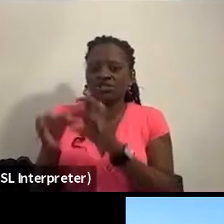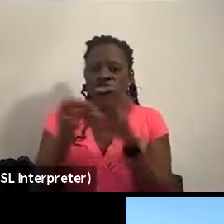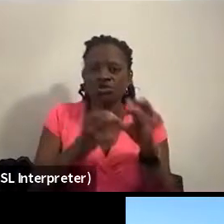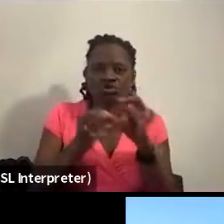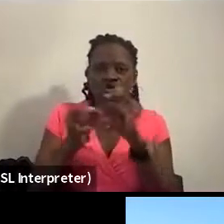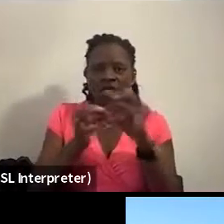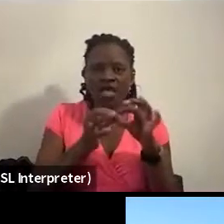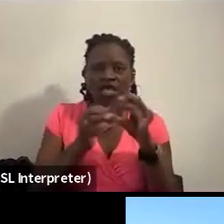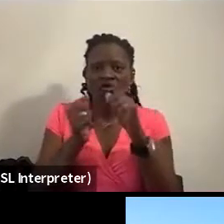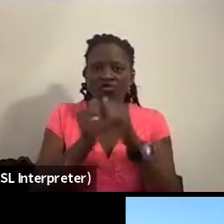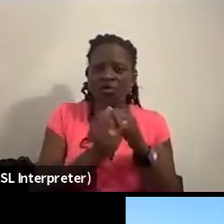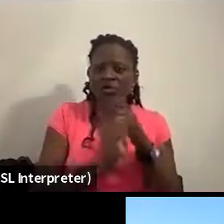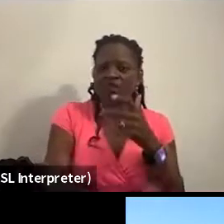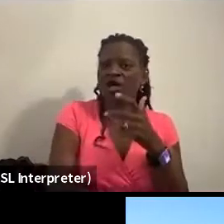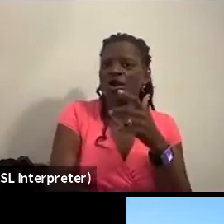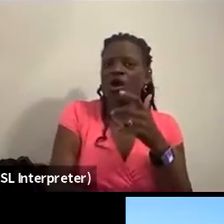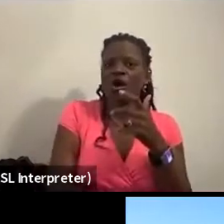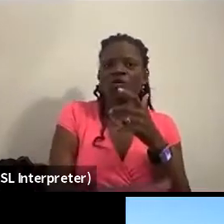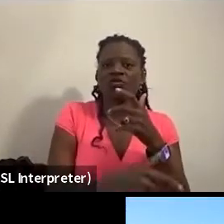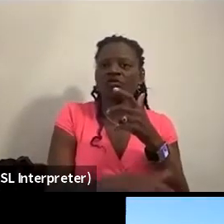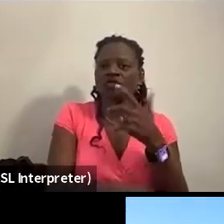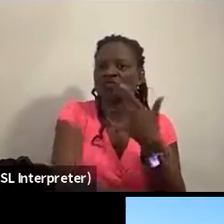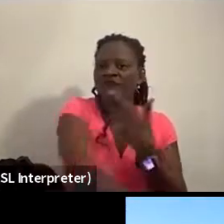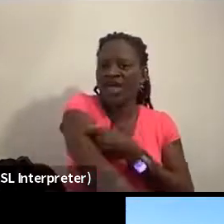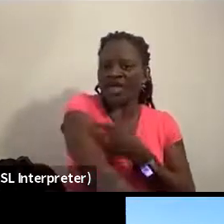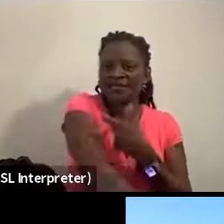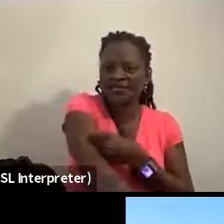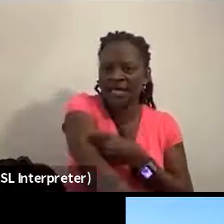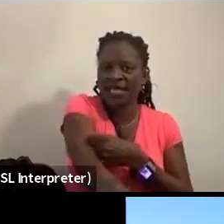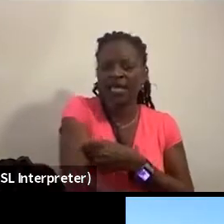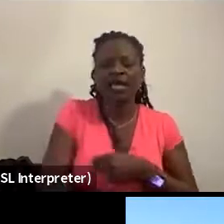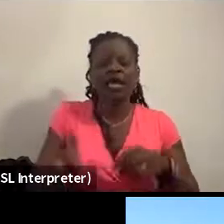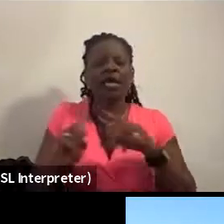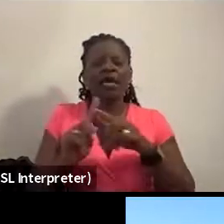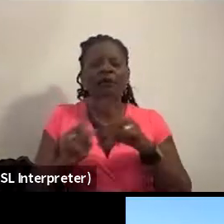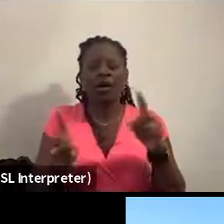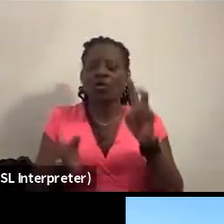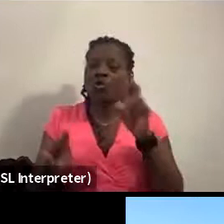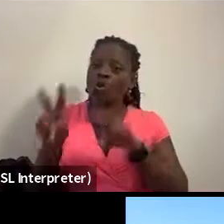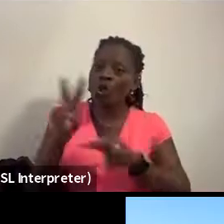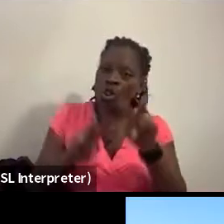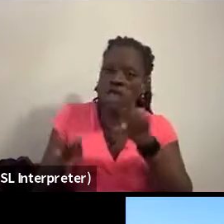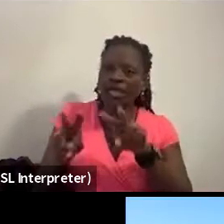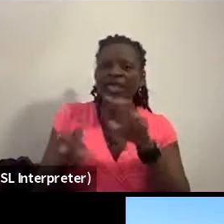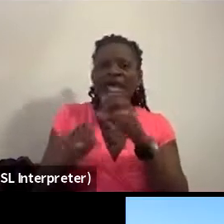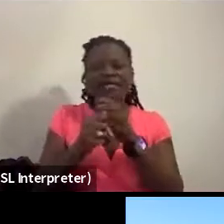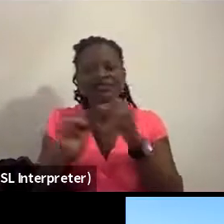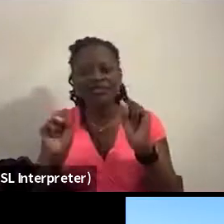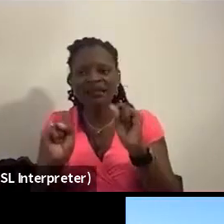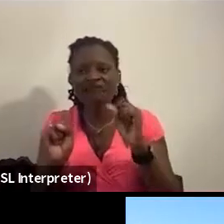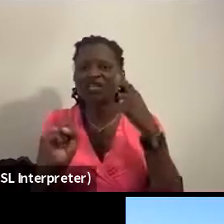It helps all of us to know that we really do prioritize safety. In fact, I think as healers, I would say